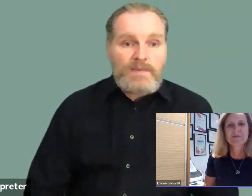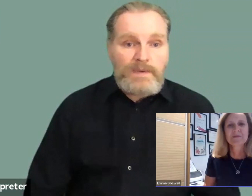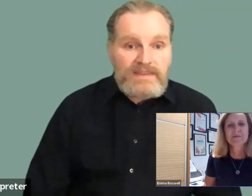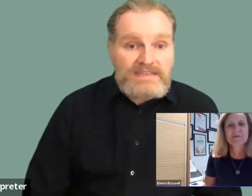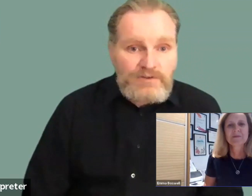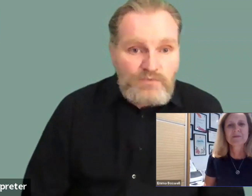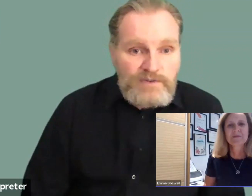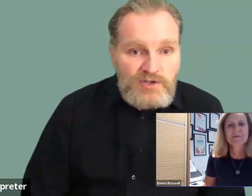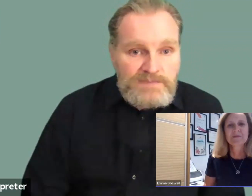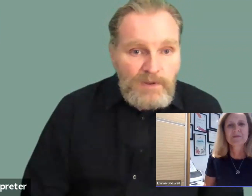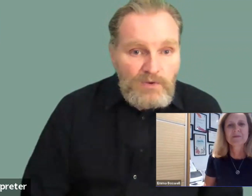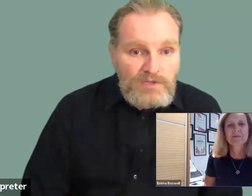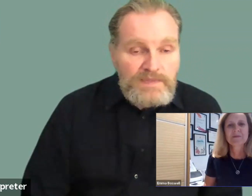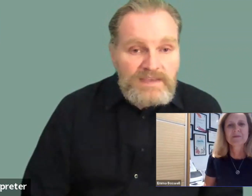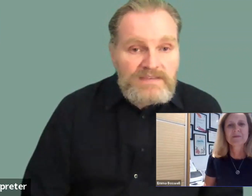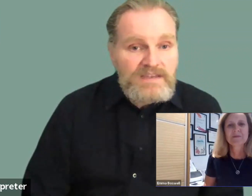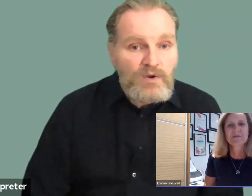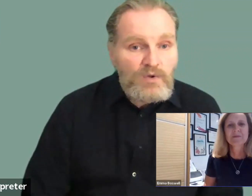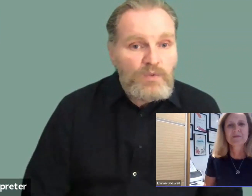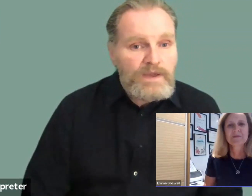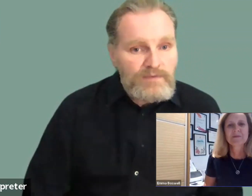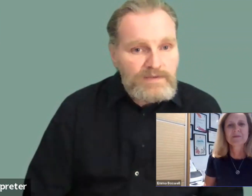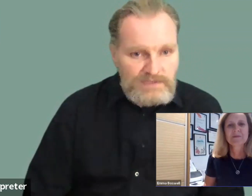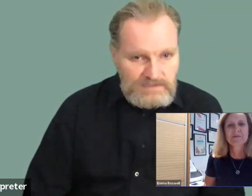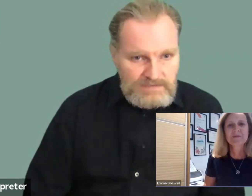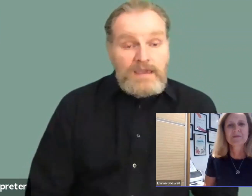whereby the central vision is blocked, but they can see all the way around it.